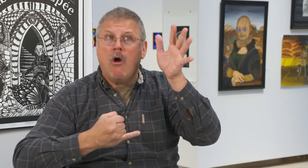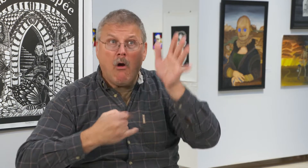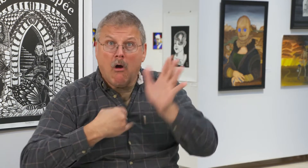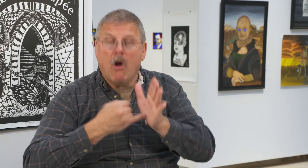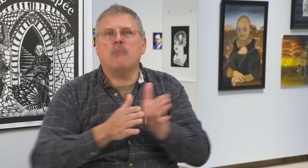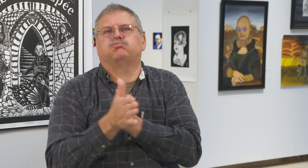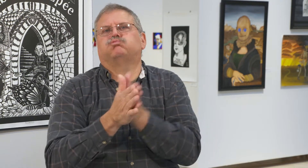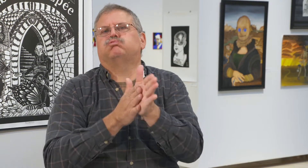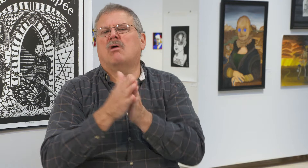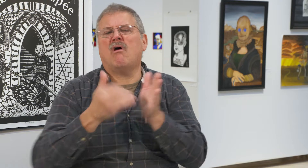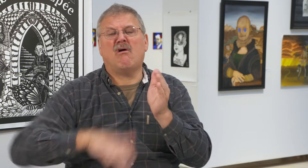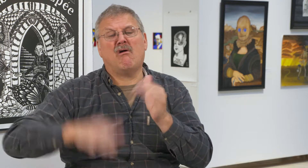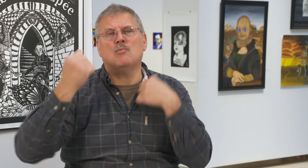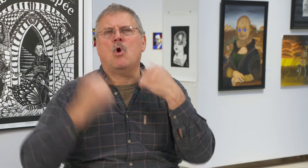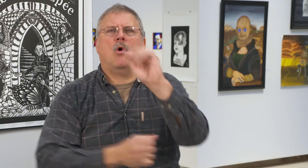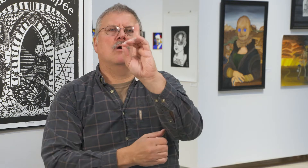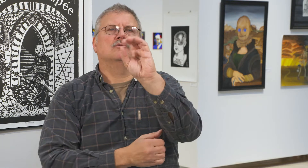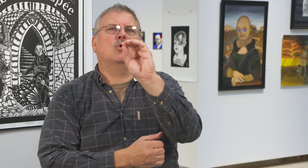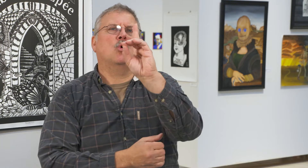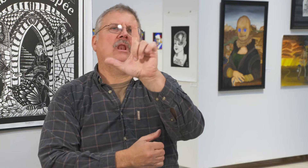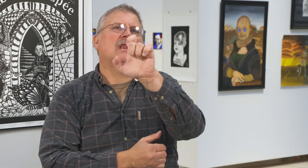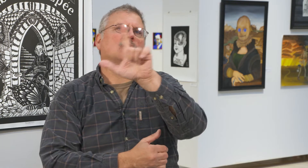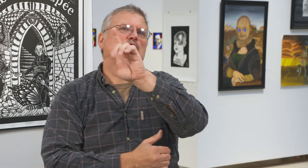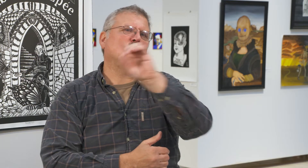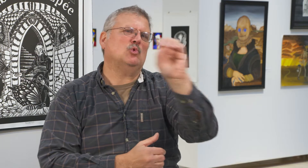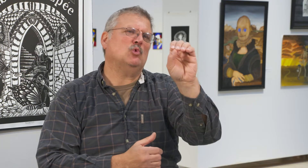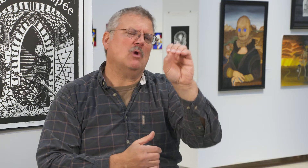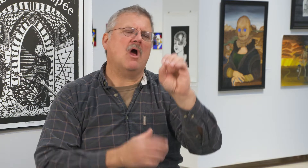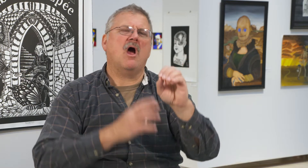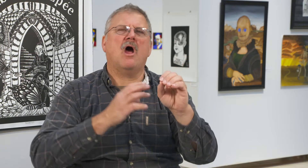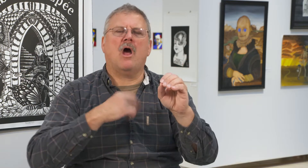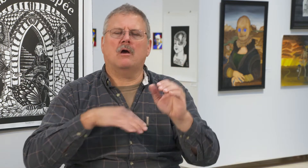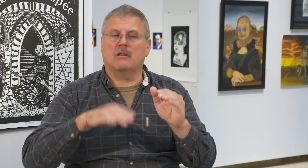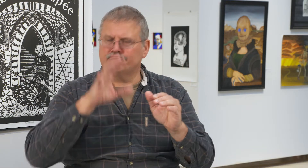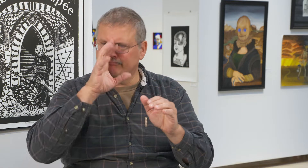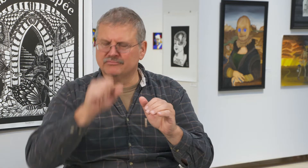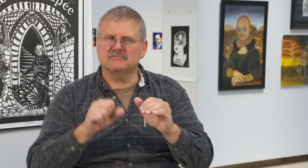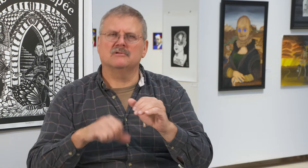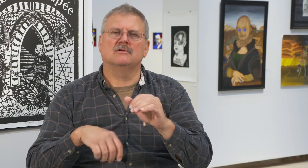to write or draw. My parents recognized I had talent, and that motivated me to continue doodling as I grew up.